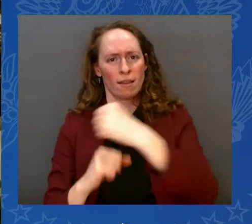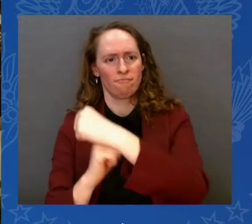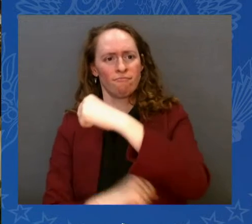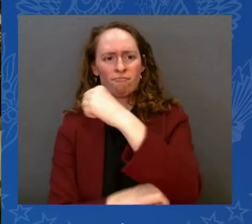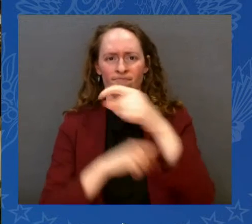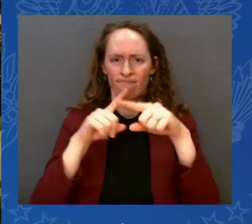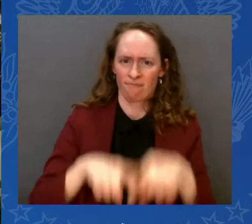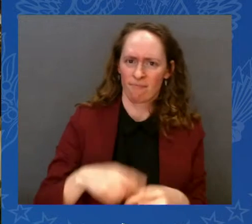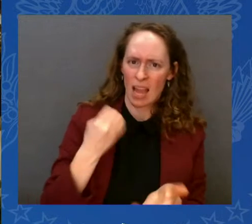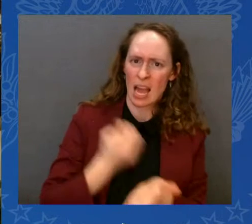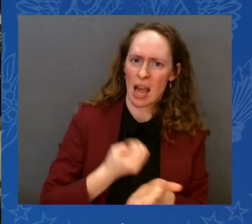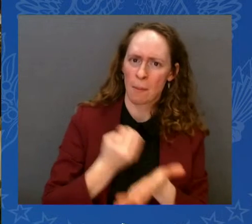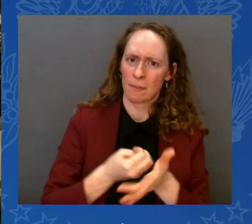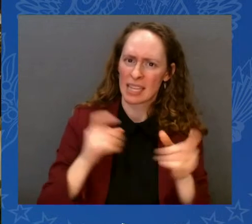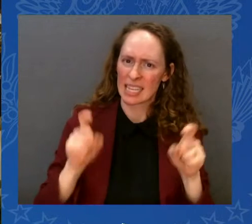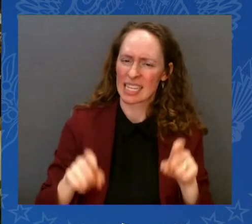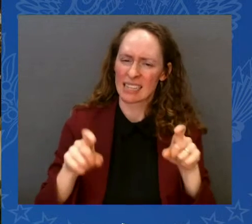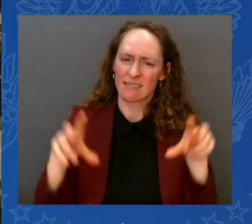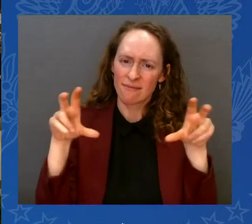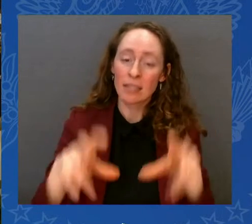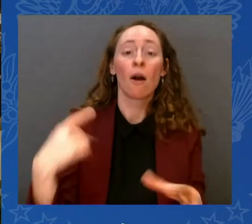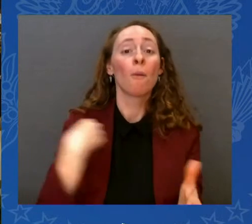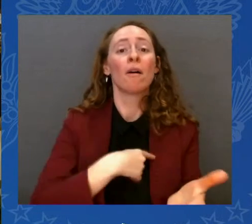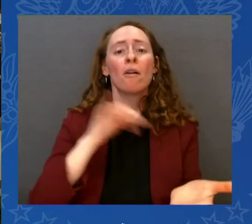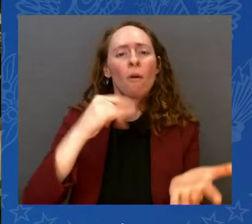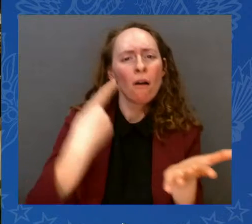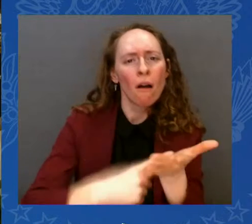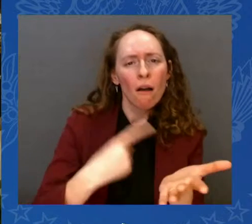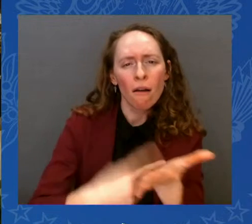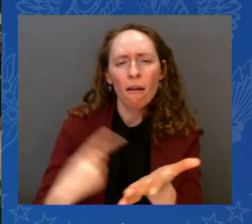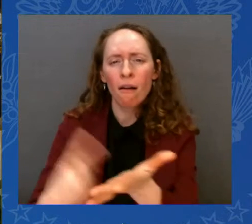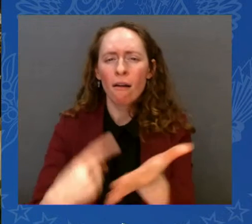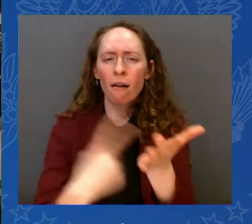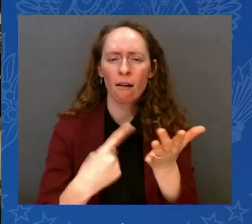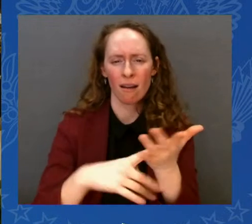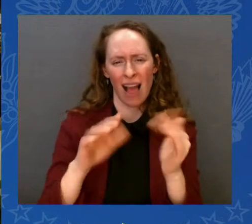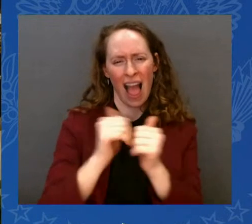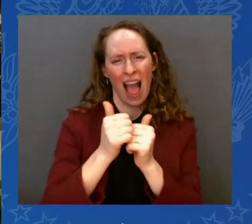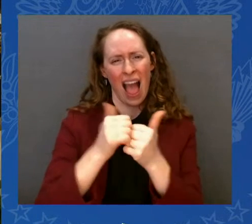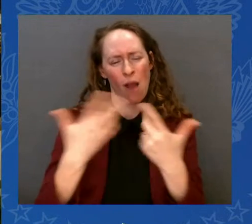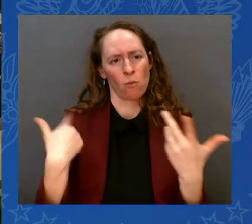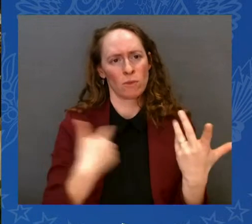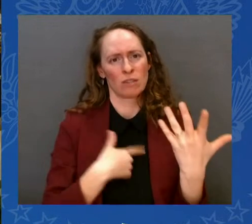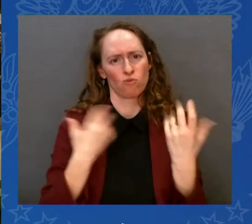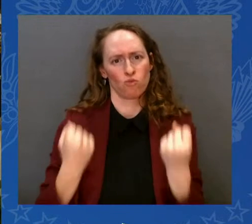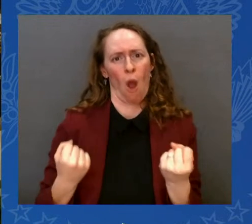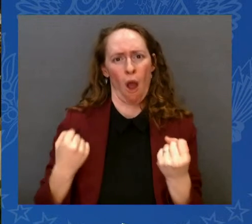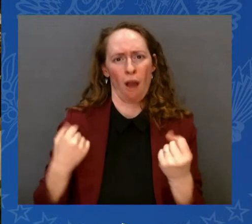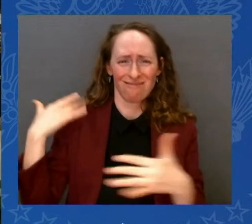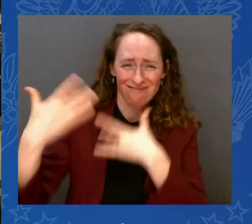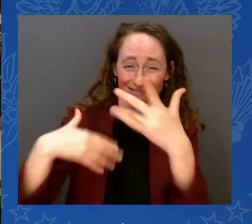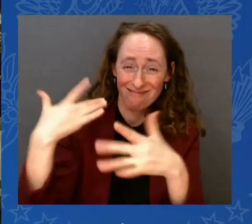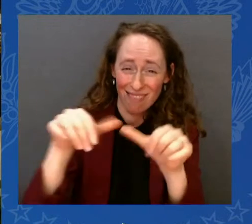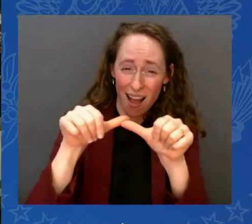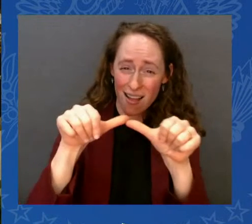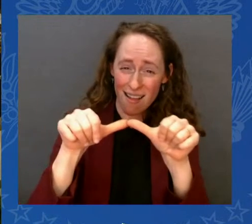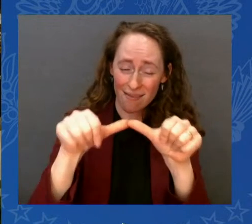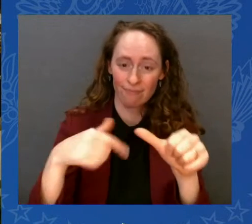And today, I'm excited to bring us together again to report on the progress that we've made to date. But before we get started with the President